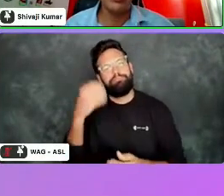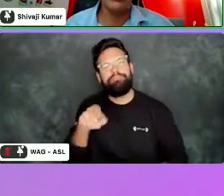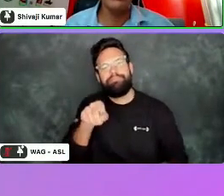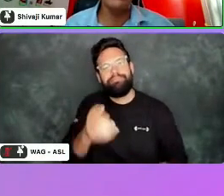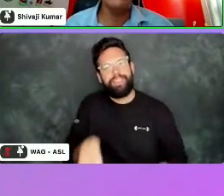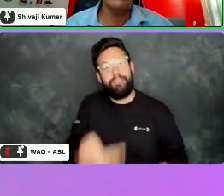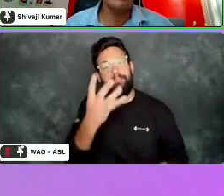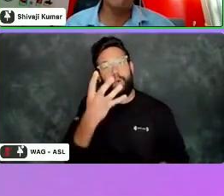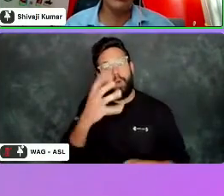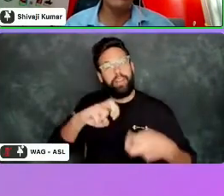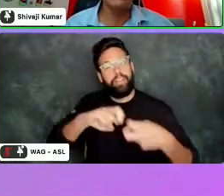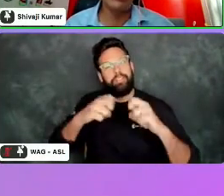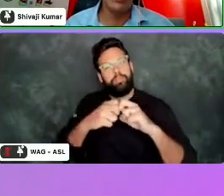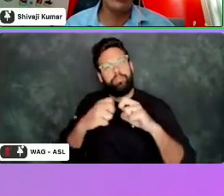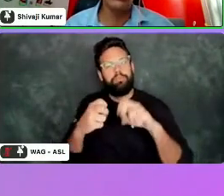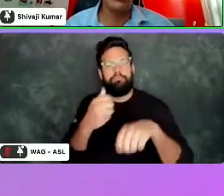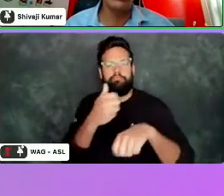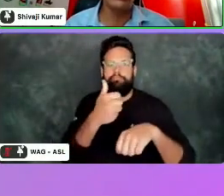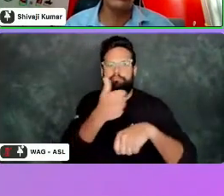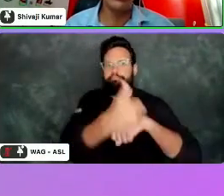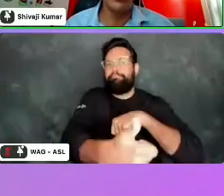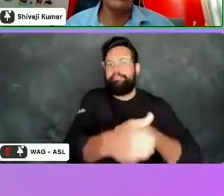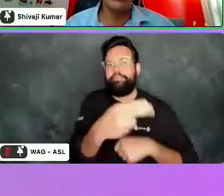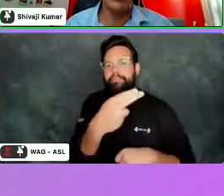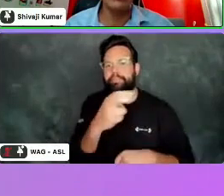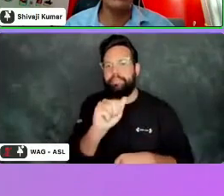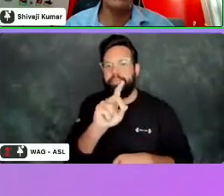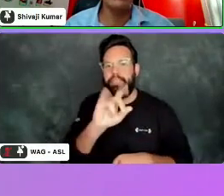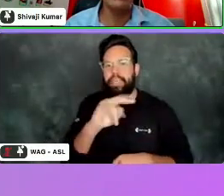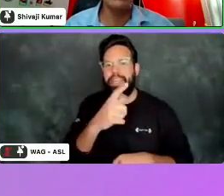as headings, but they're actually not coded as headings.